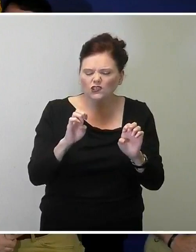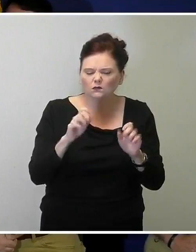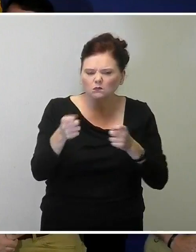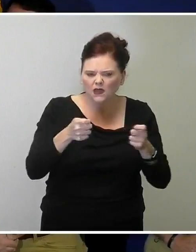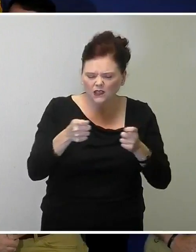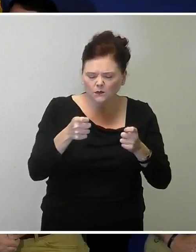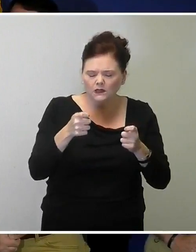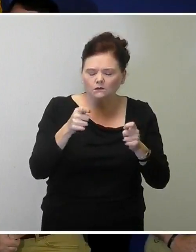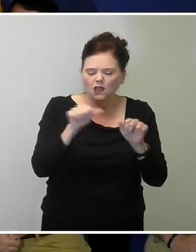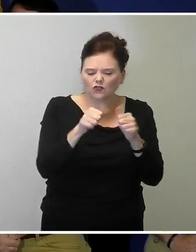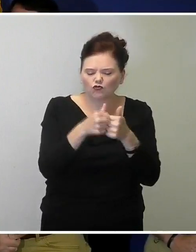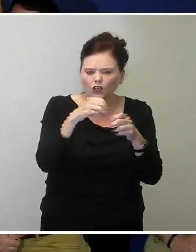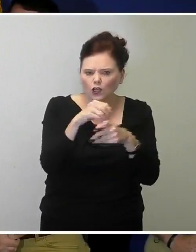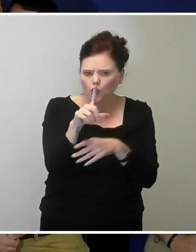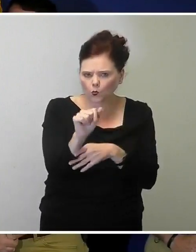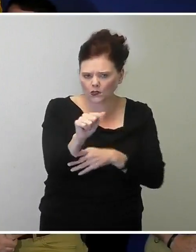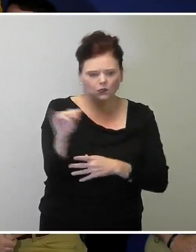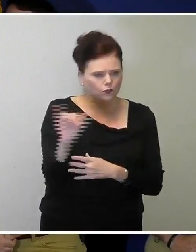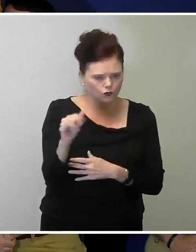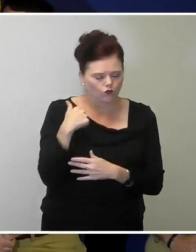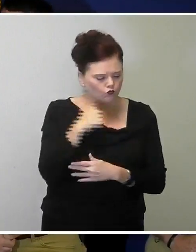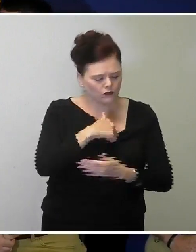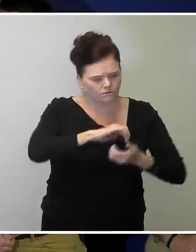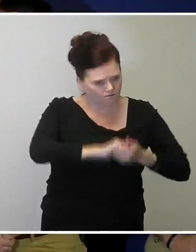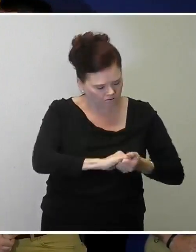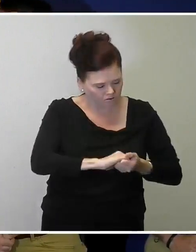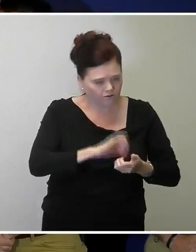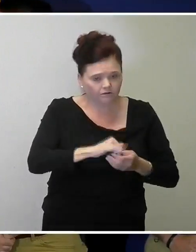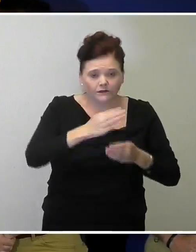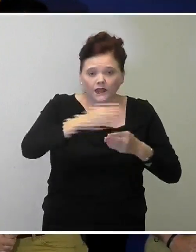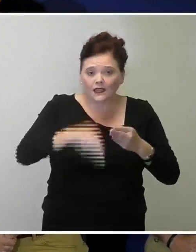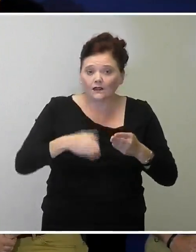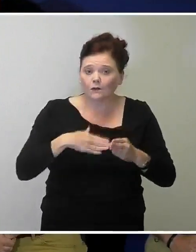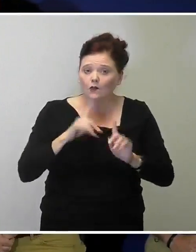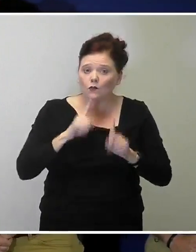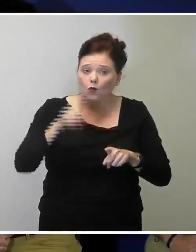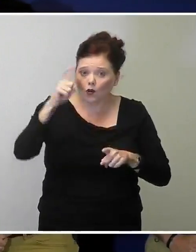GET THERE. HAND AND HAND WITH THE EMERGENCY MANAGEMENT AGENCY FOR LOUISIANA,